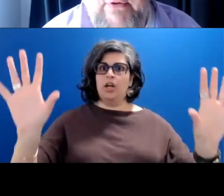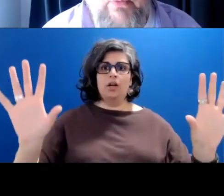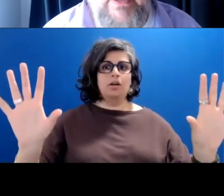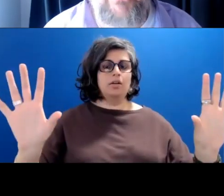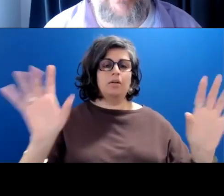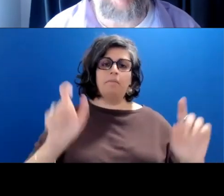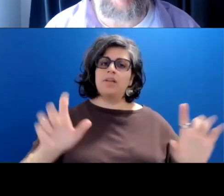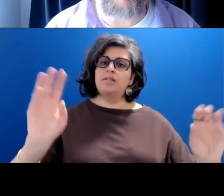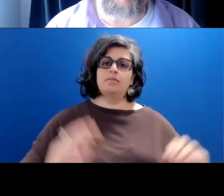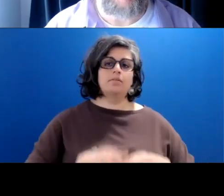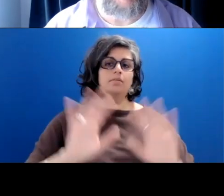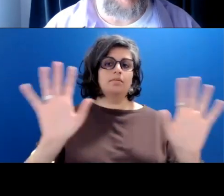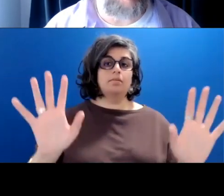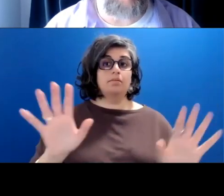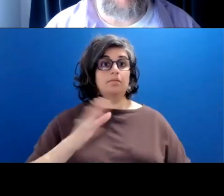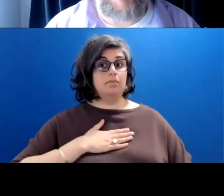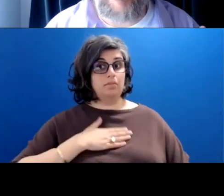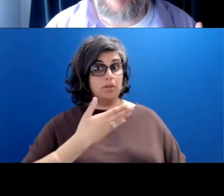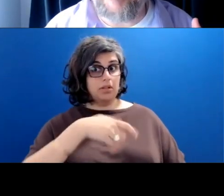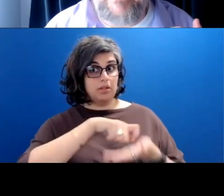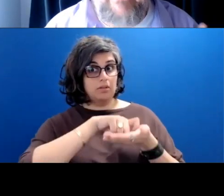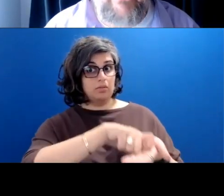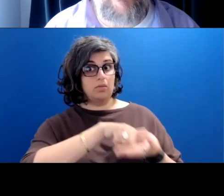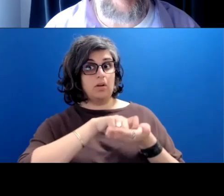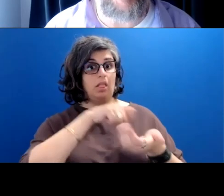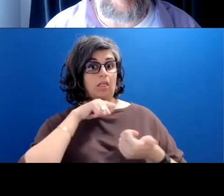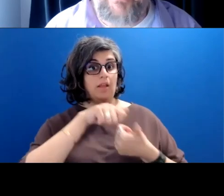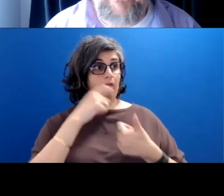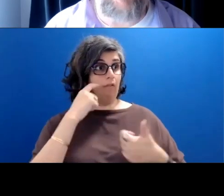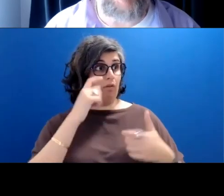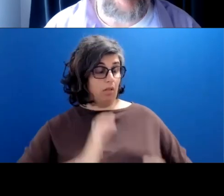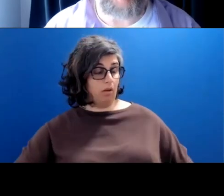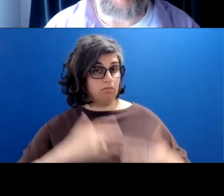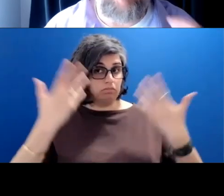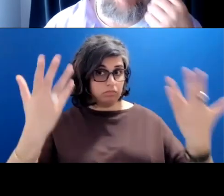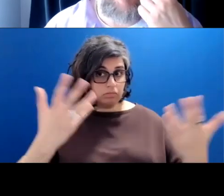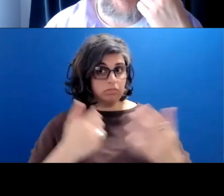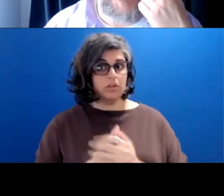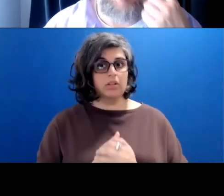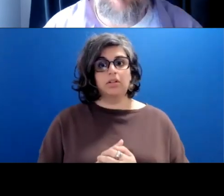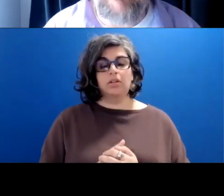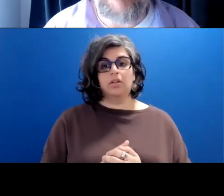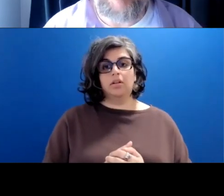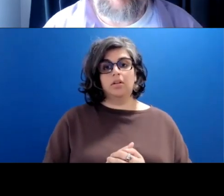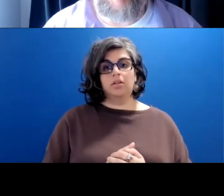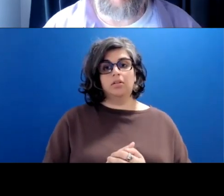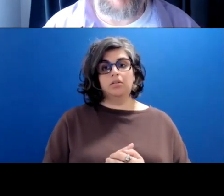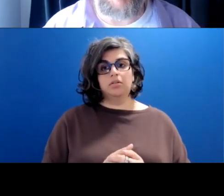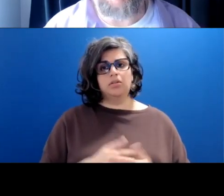if you're willing to write a letter for a client, if they're willing, you know, if you're willing to affirm and support their ability